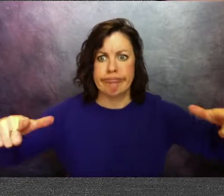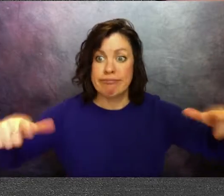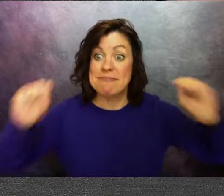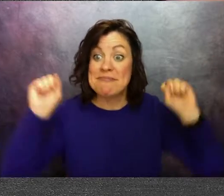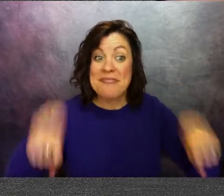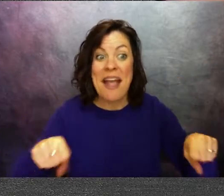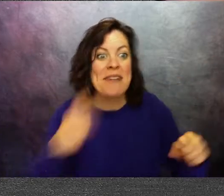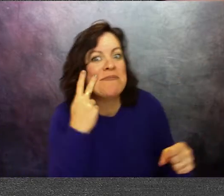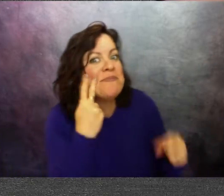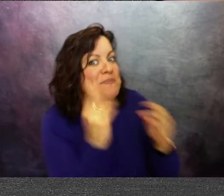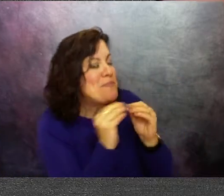Let's see what else.